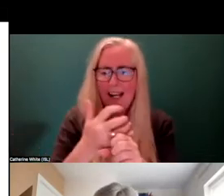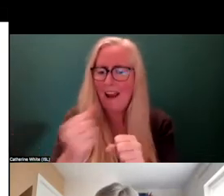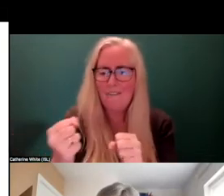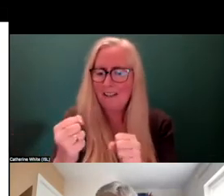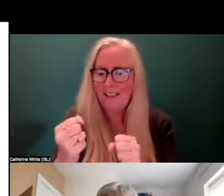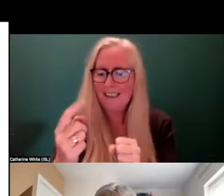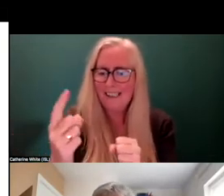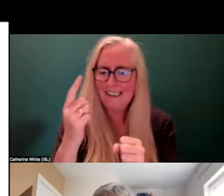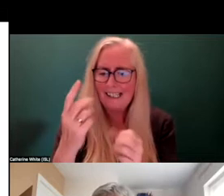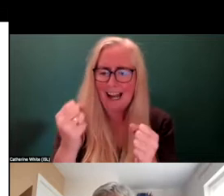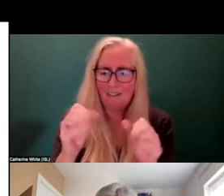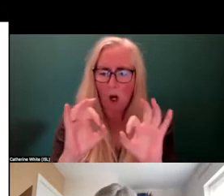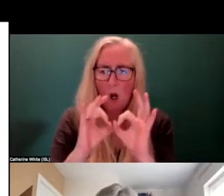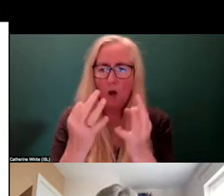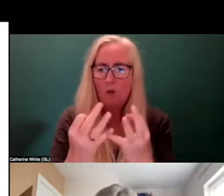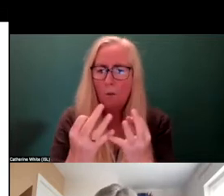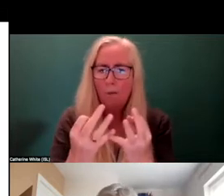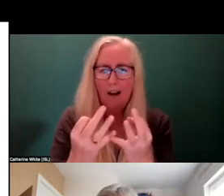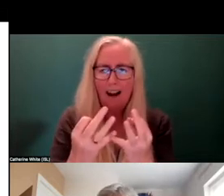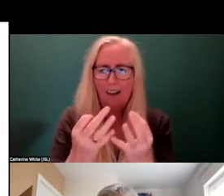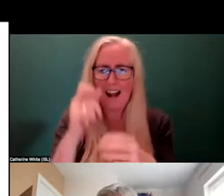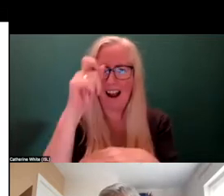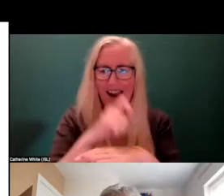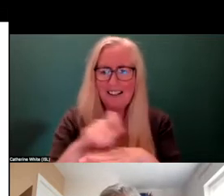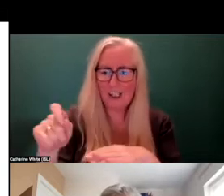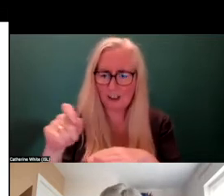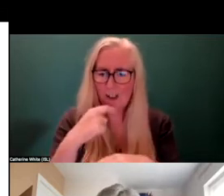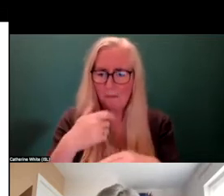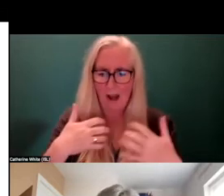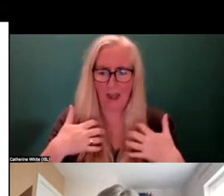I've actually never come face to face with a large group of my fellow architects and peers.